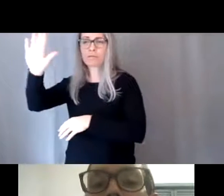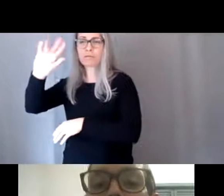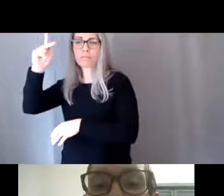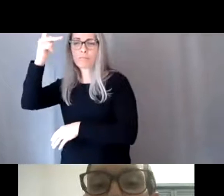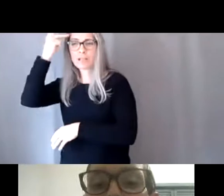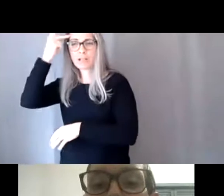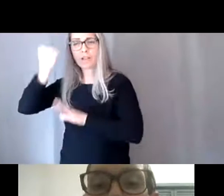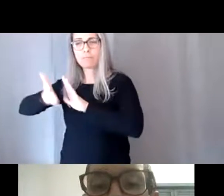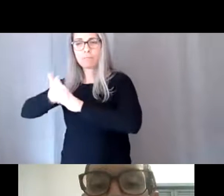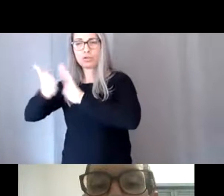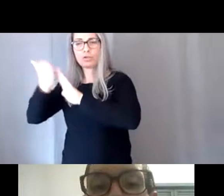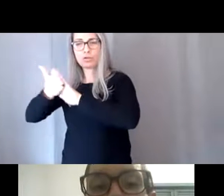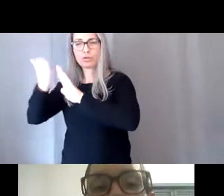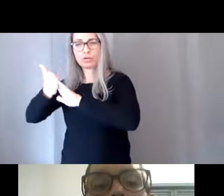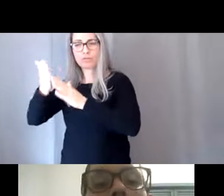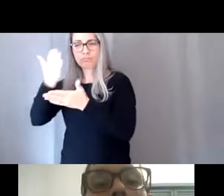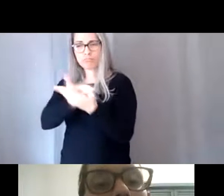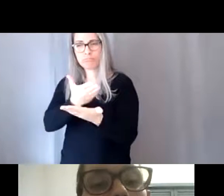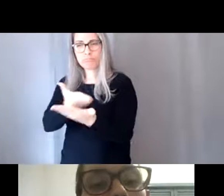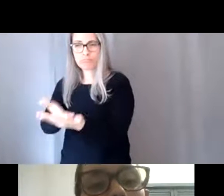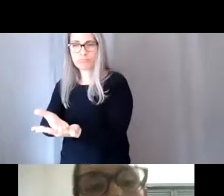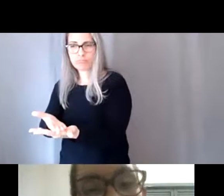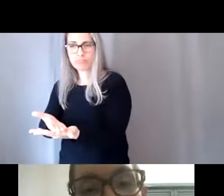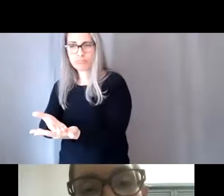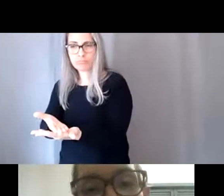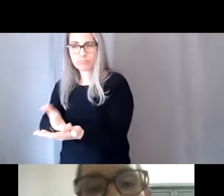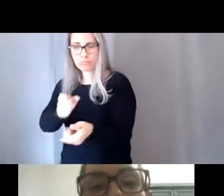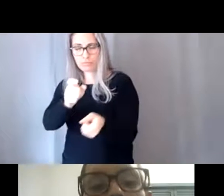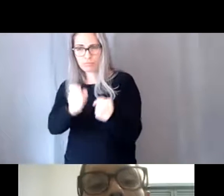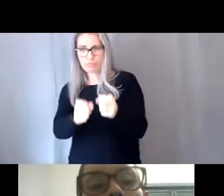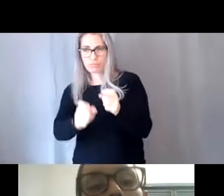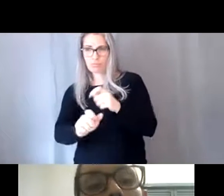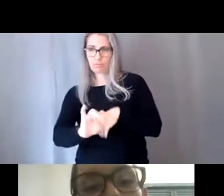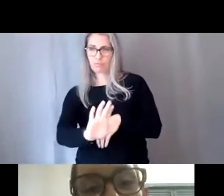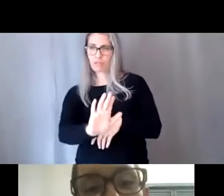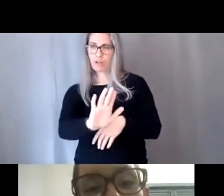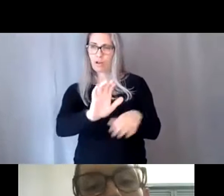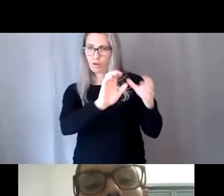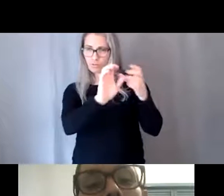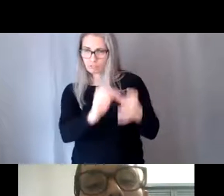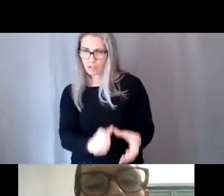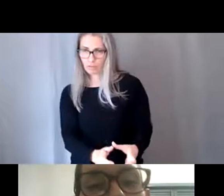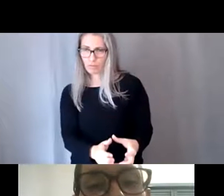parameters on disability and laboratory